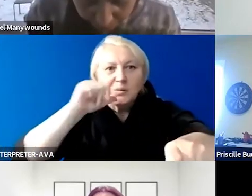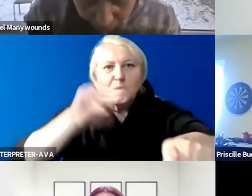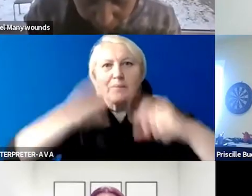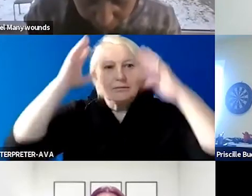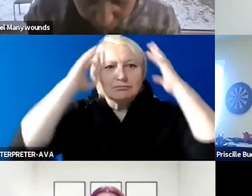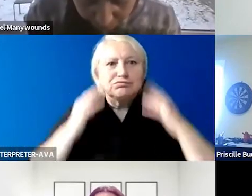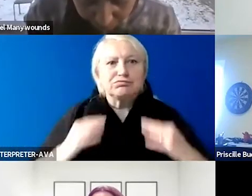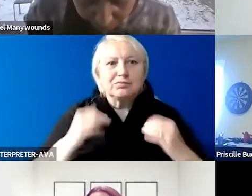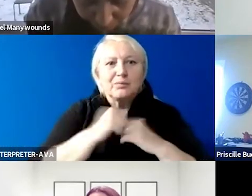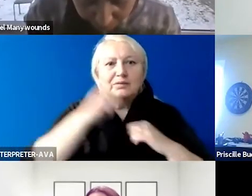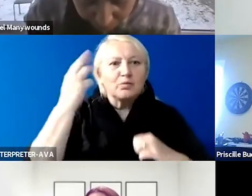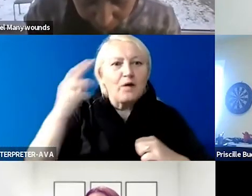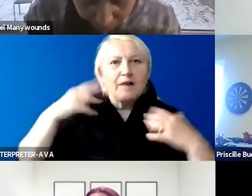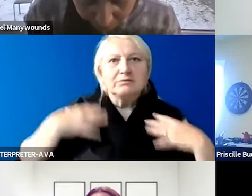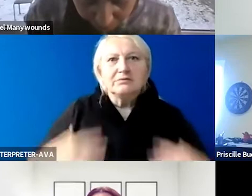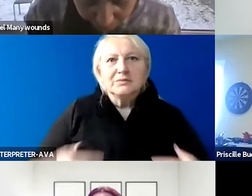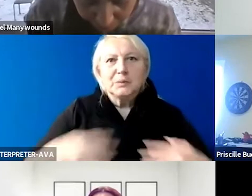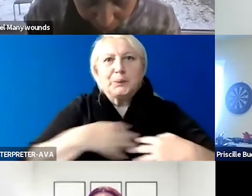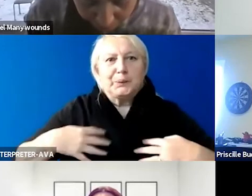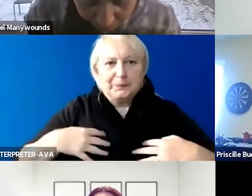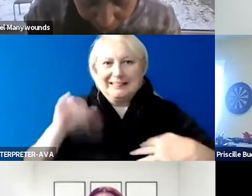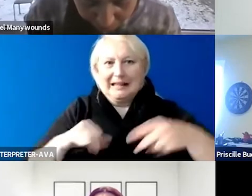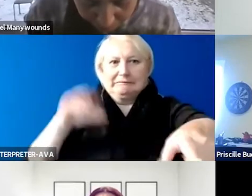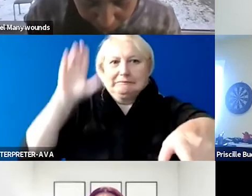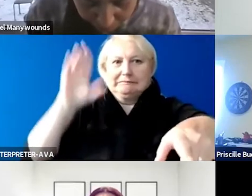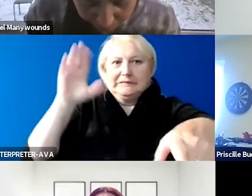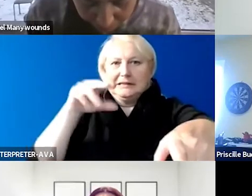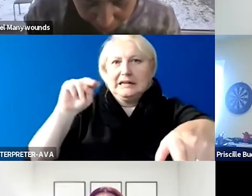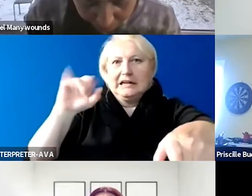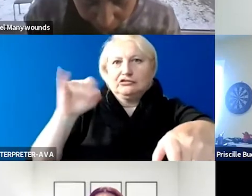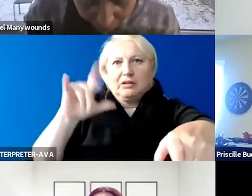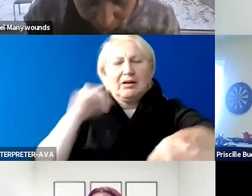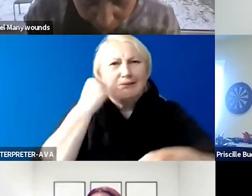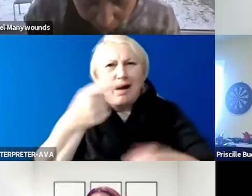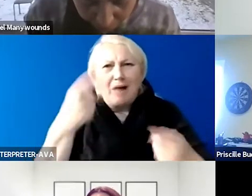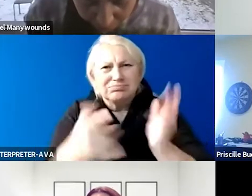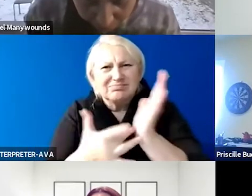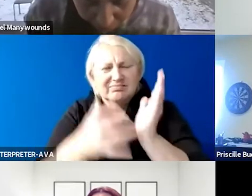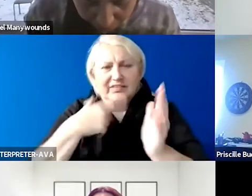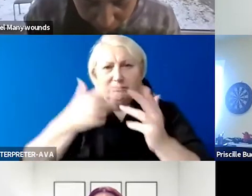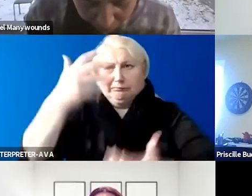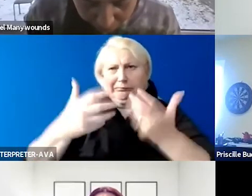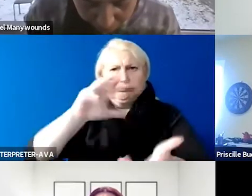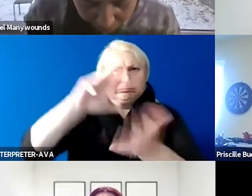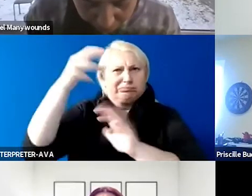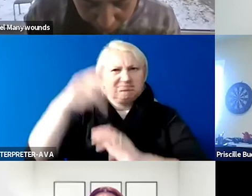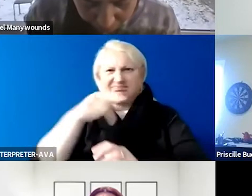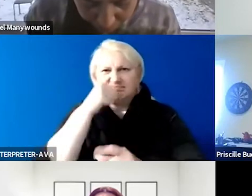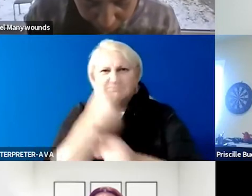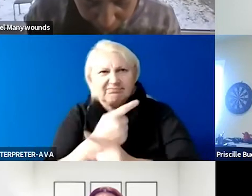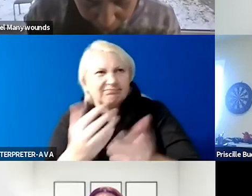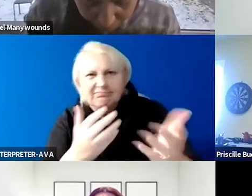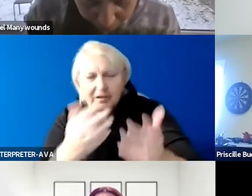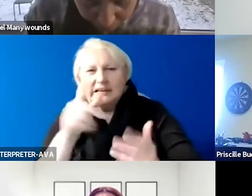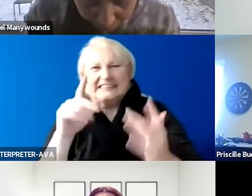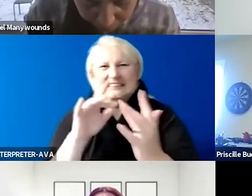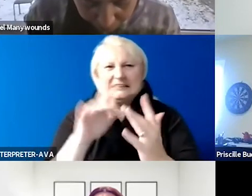and that goes for anybody, please reach out to Natjelly, and she will assist you any way she can.